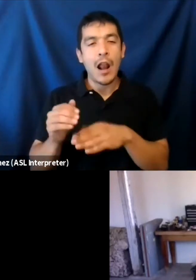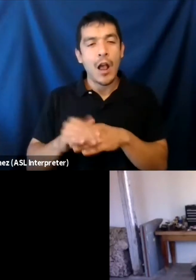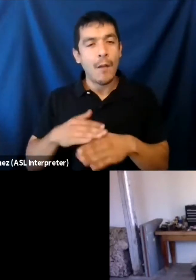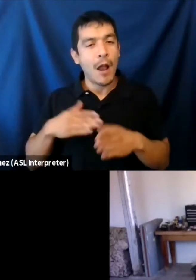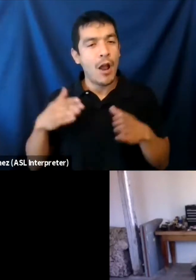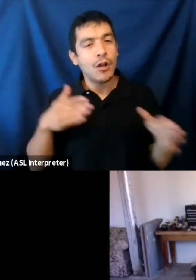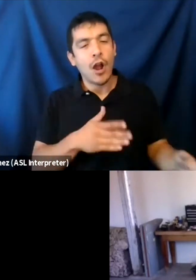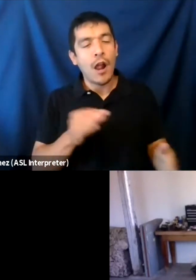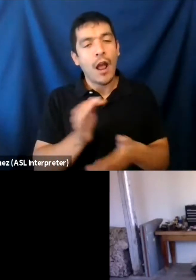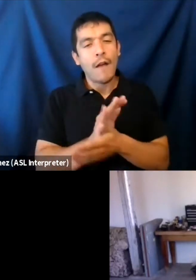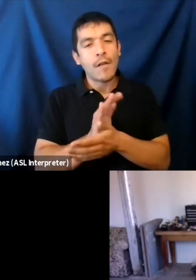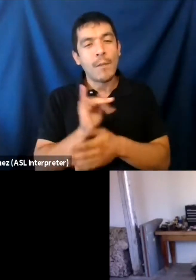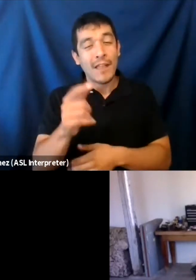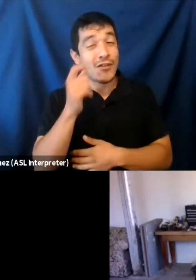that you just saw today, so.